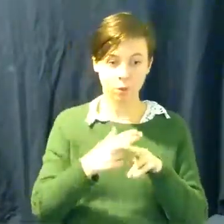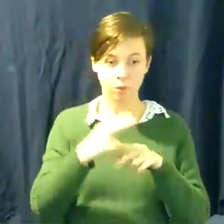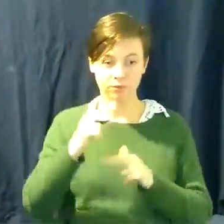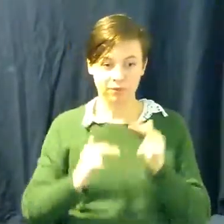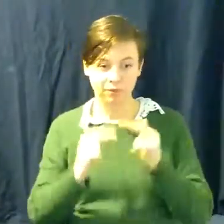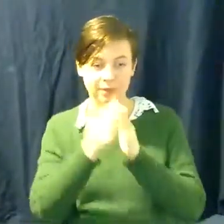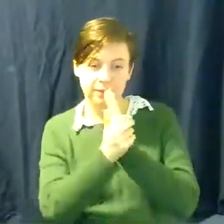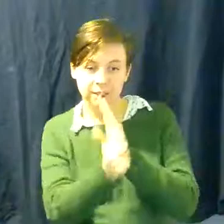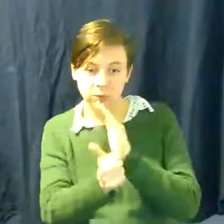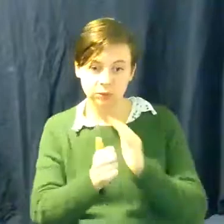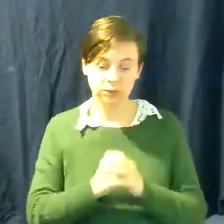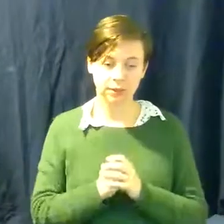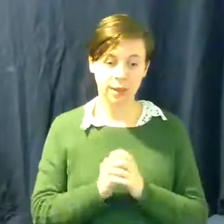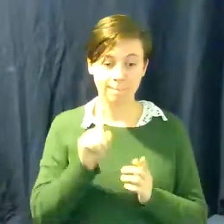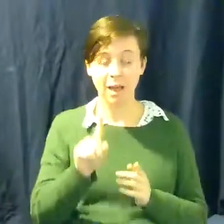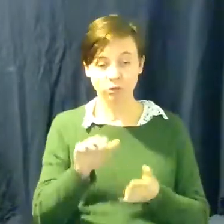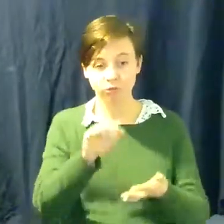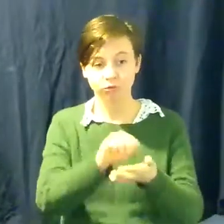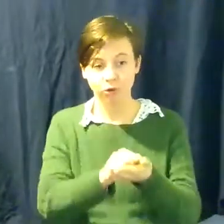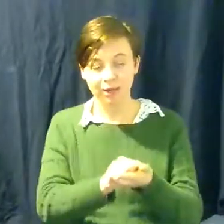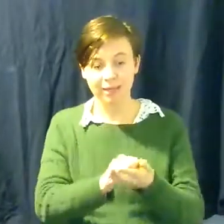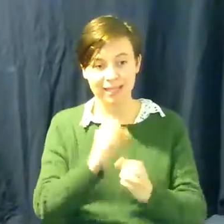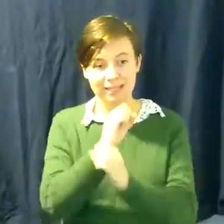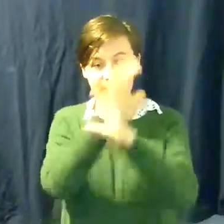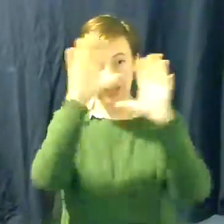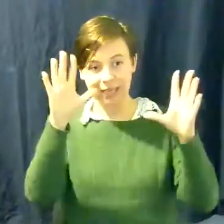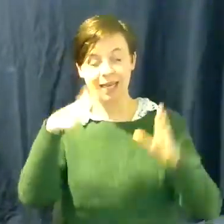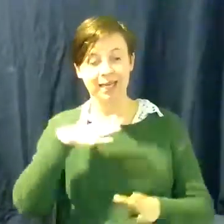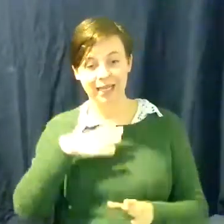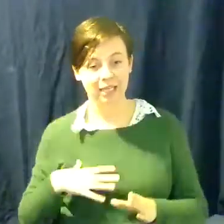so setting some goals around developing some skills to set up the